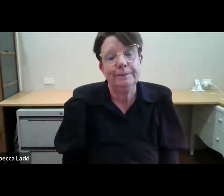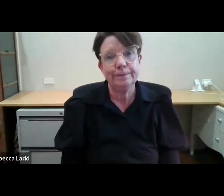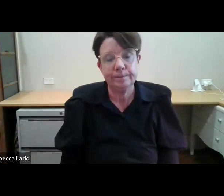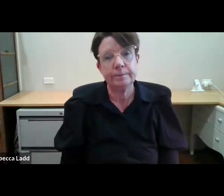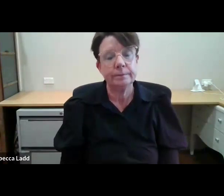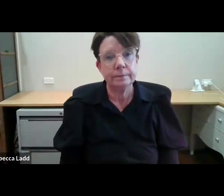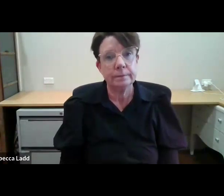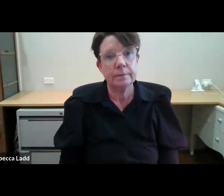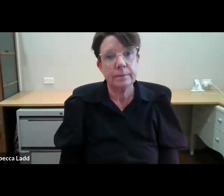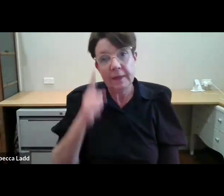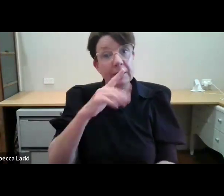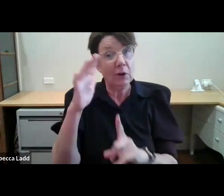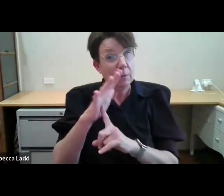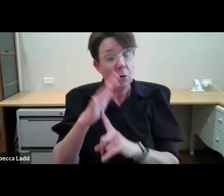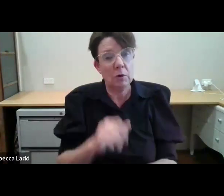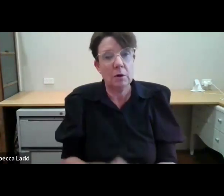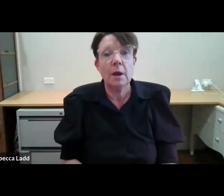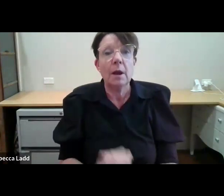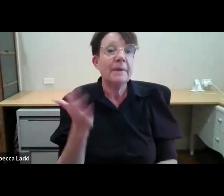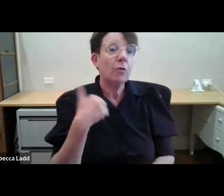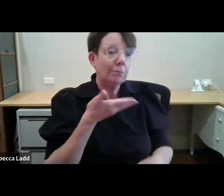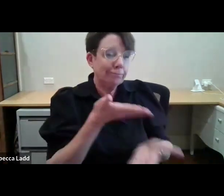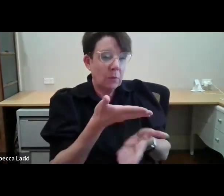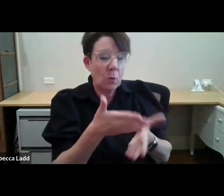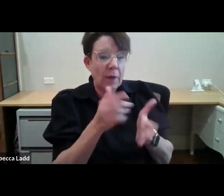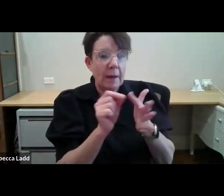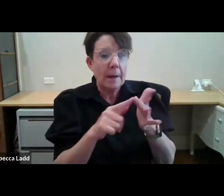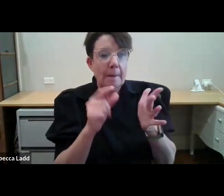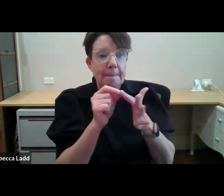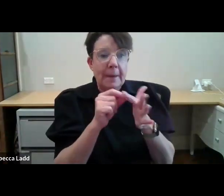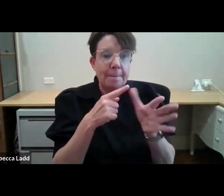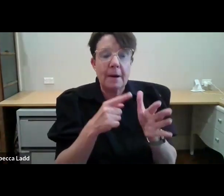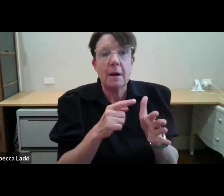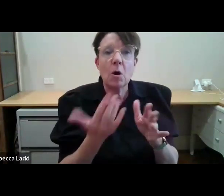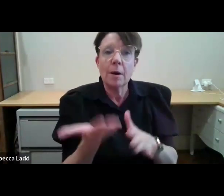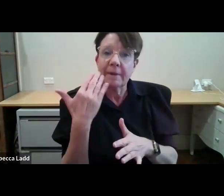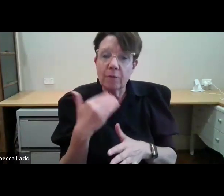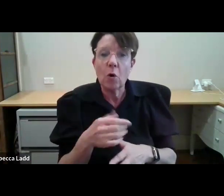earlier, about passion and reminding us of the emergency but embracing the ideas that she